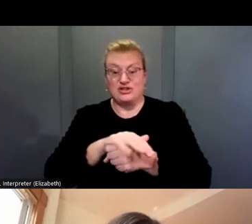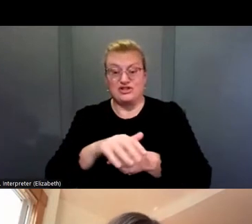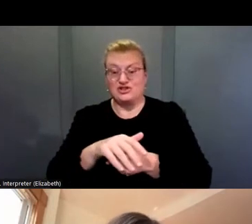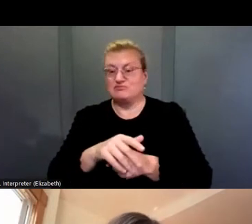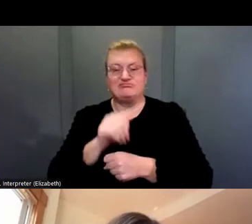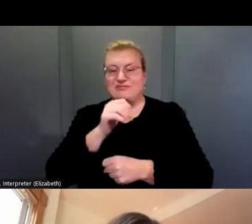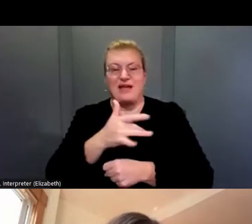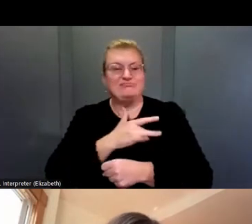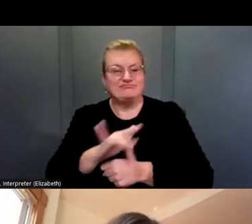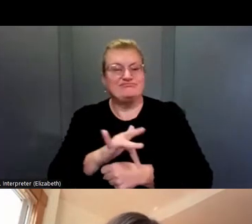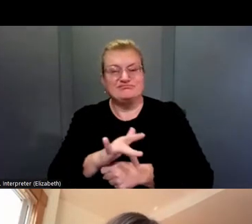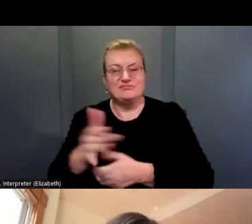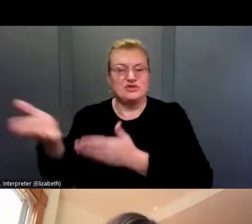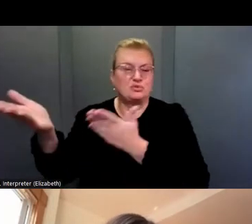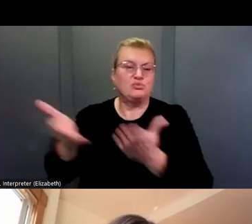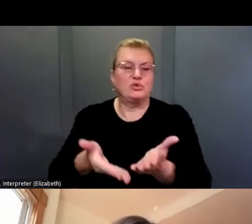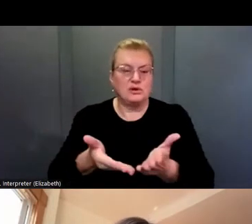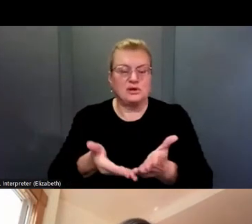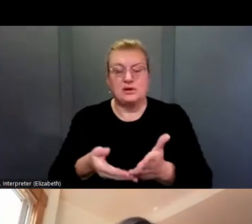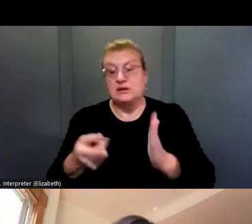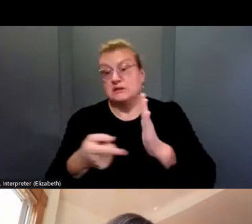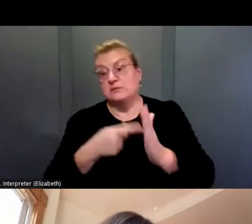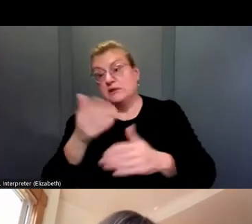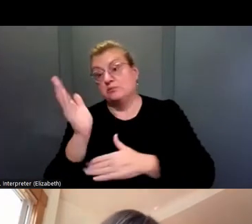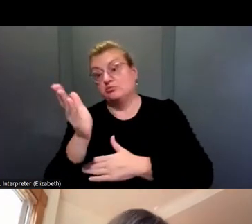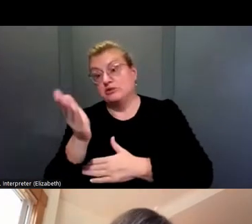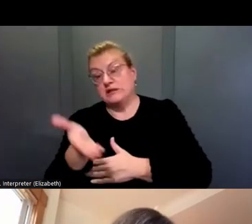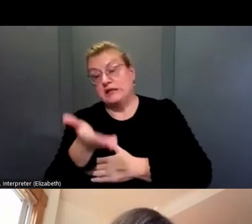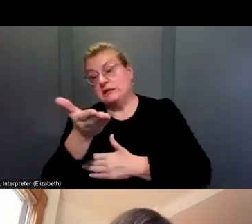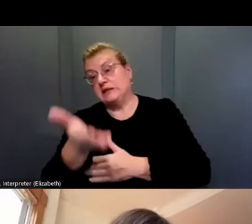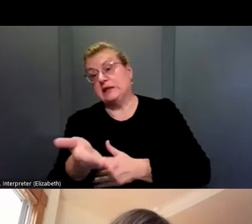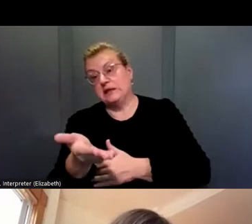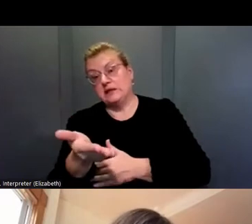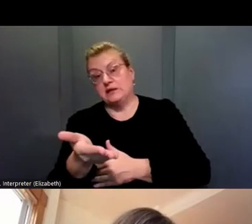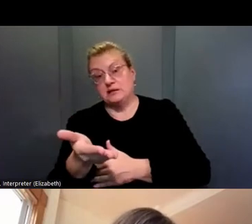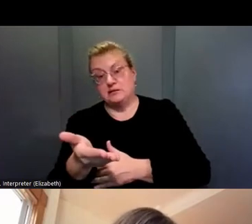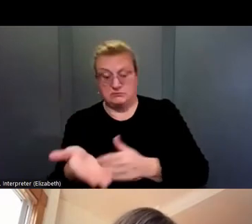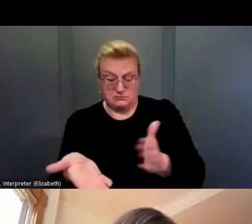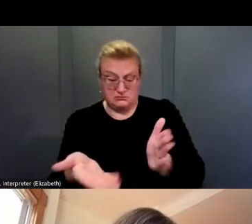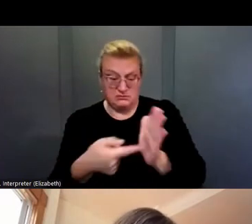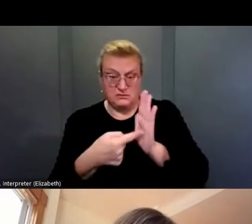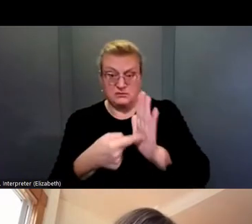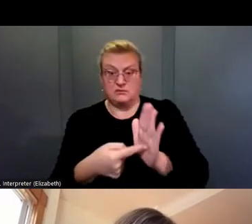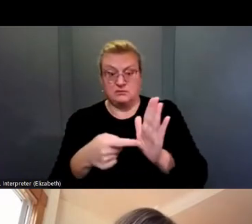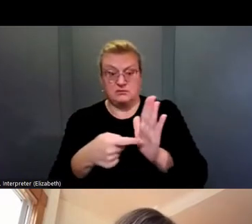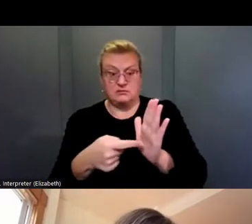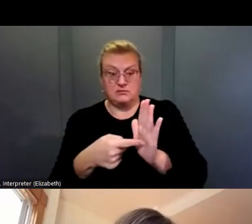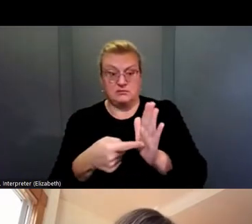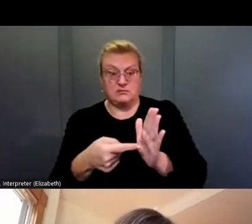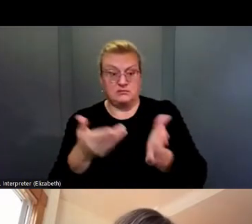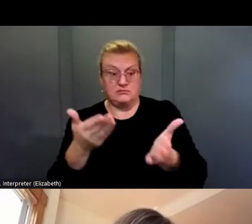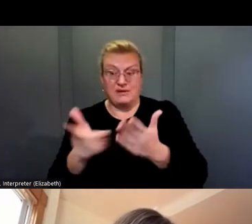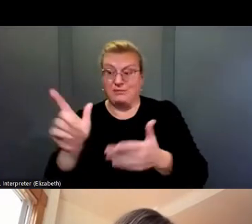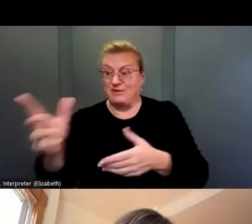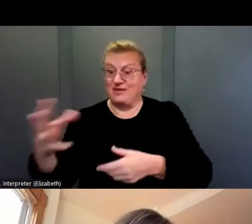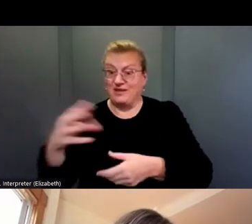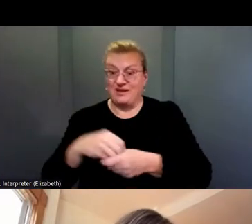So sometimes we are presenting an artist that their engagement with us might be their only engagement in New England,